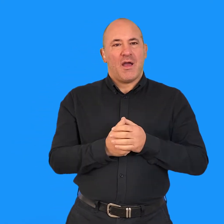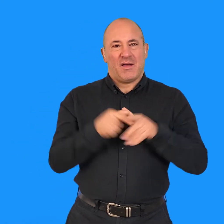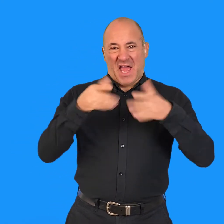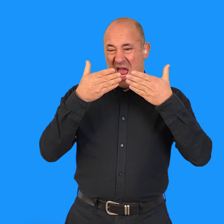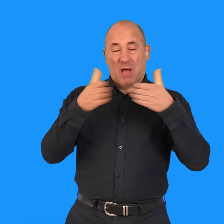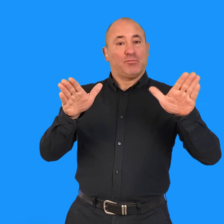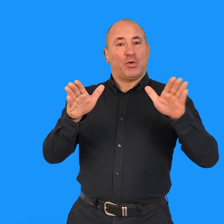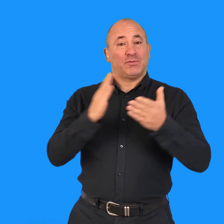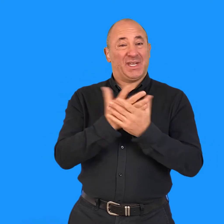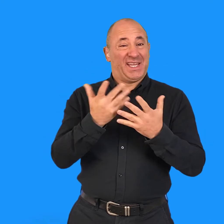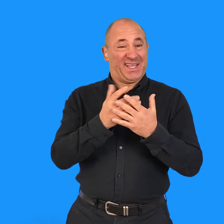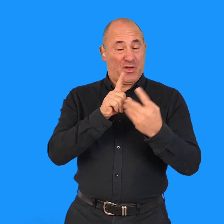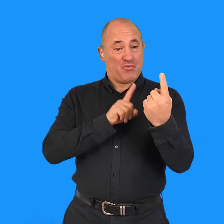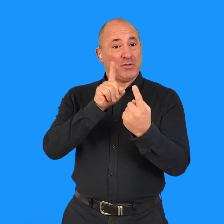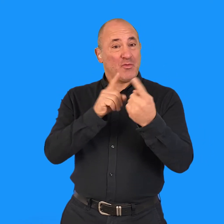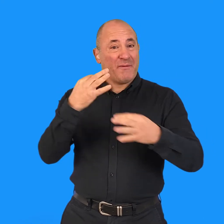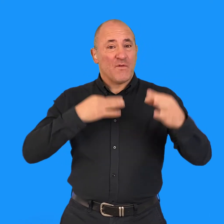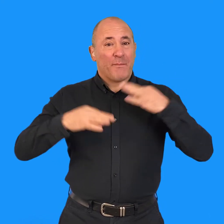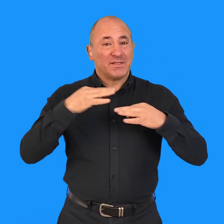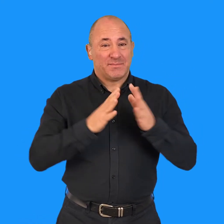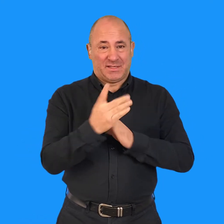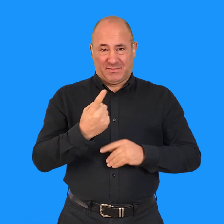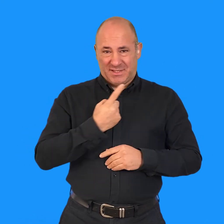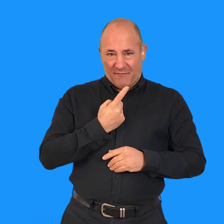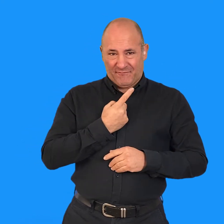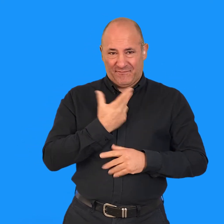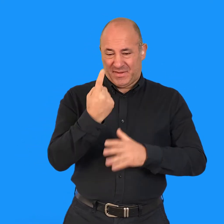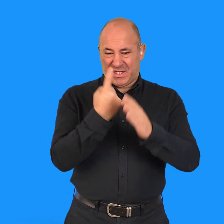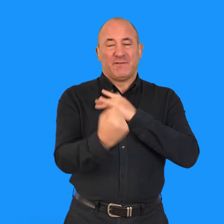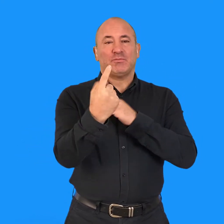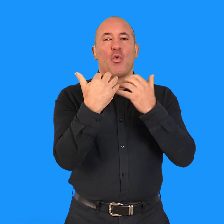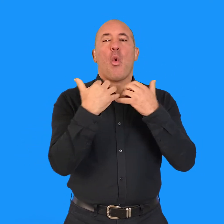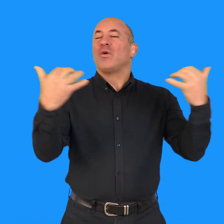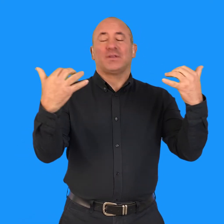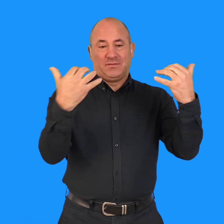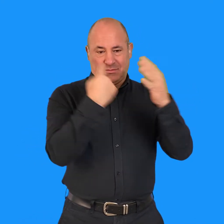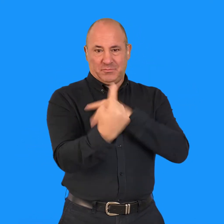And Exposure is a one-to-one performance, so it's me and an individual audience member.